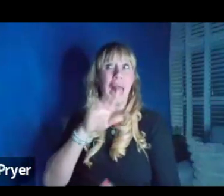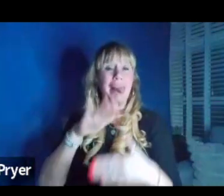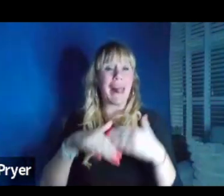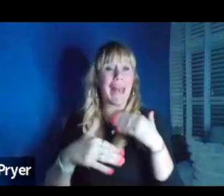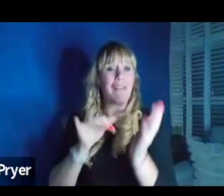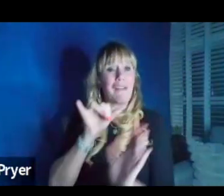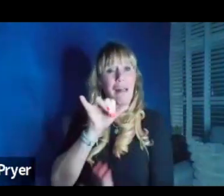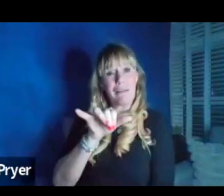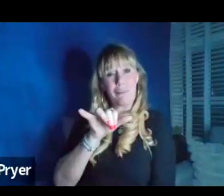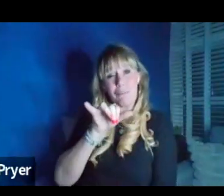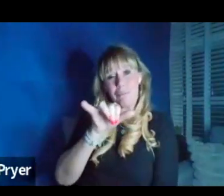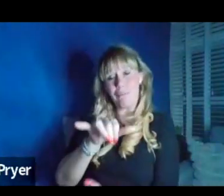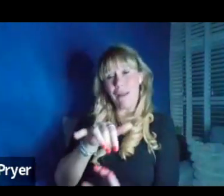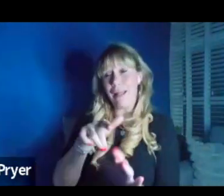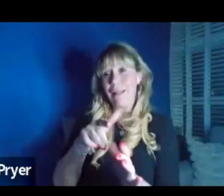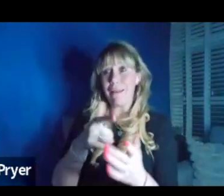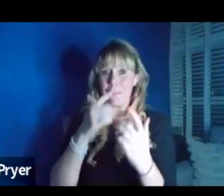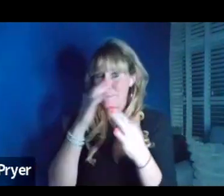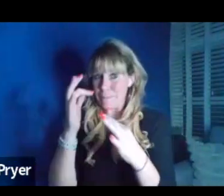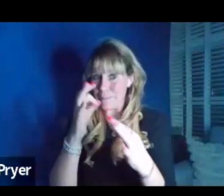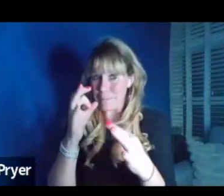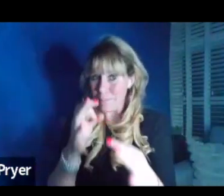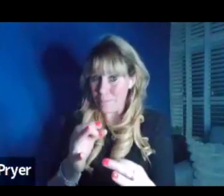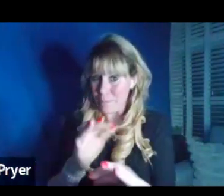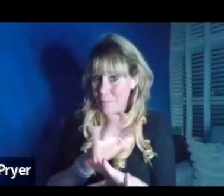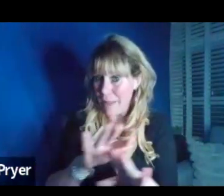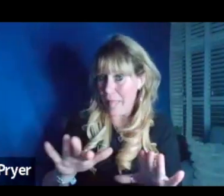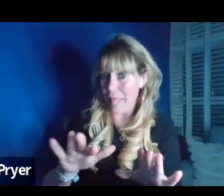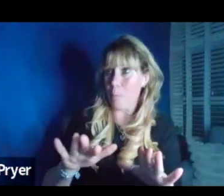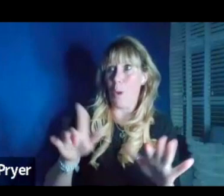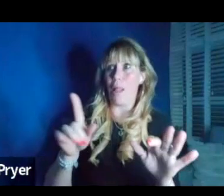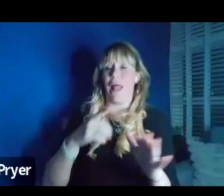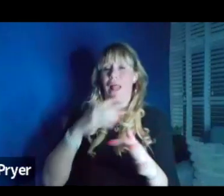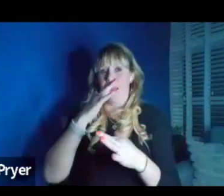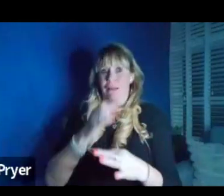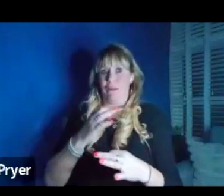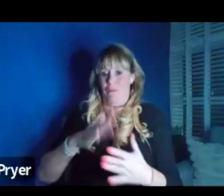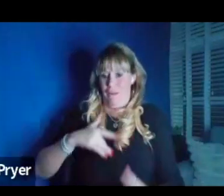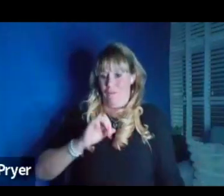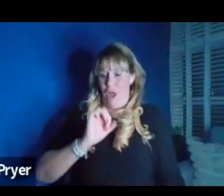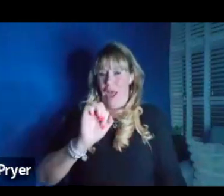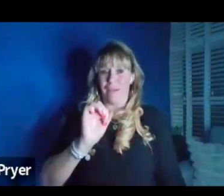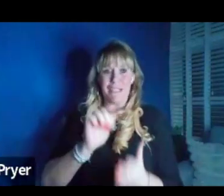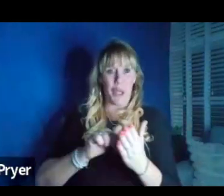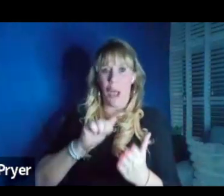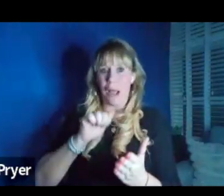And even if she says she's straight there's always room for doubt